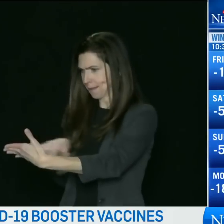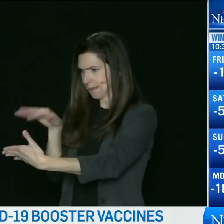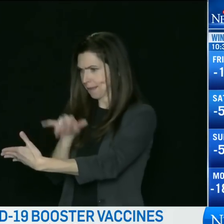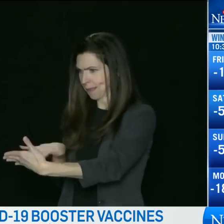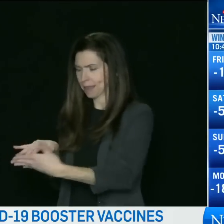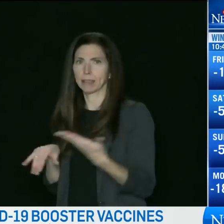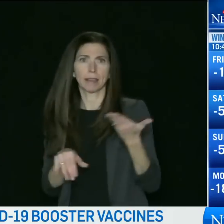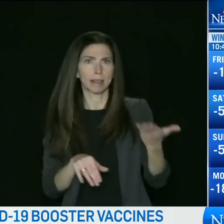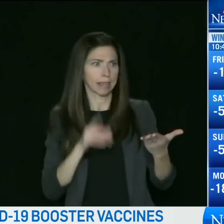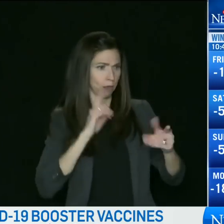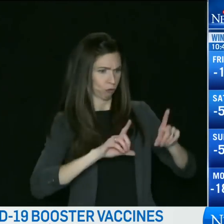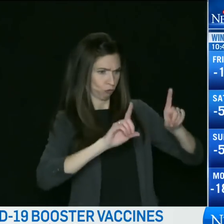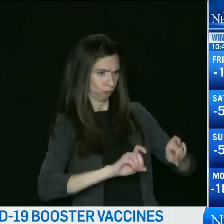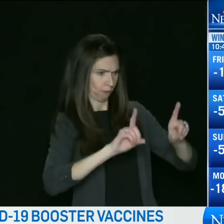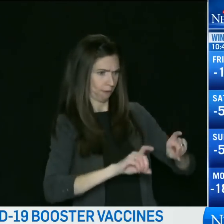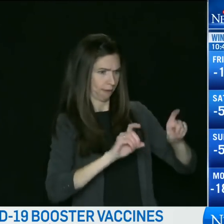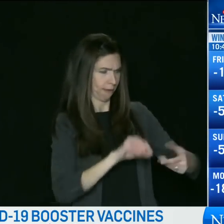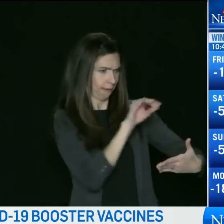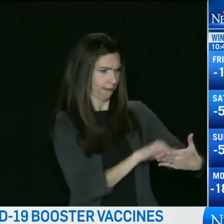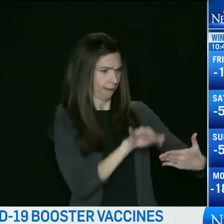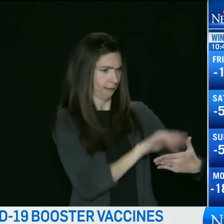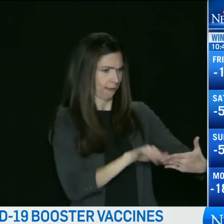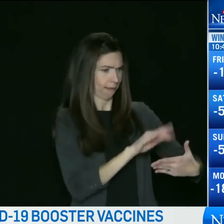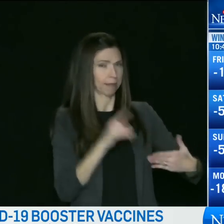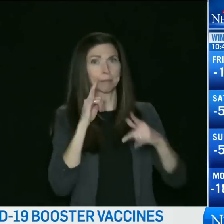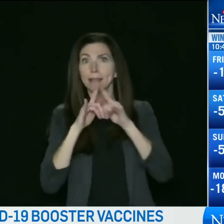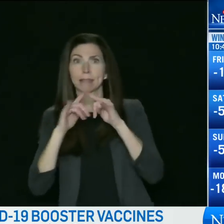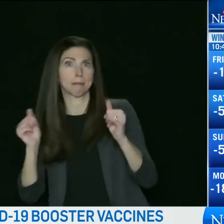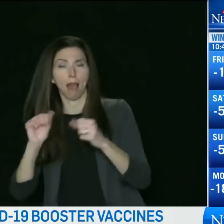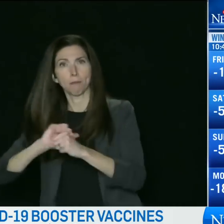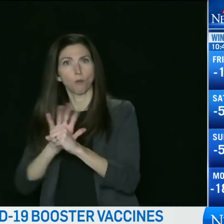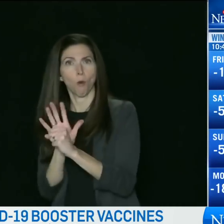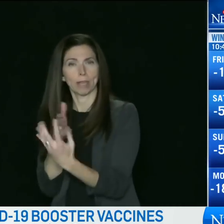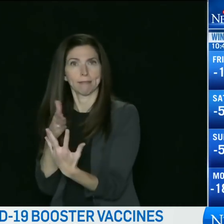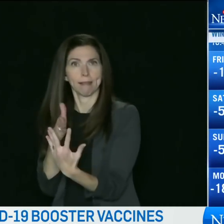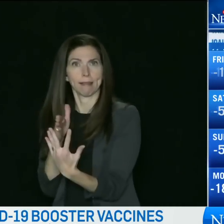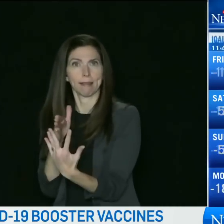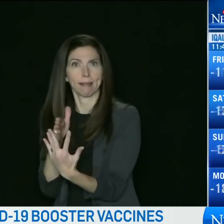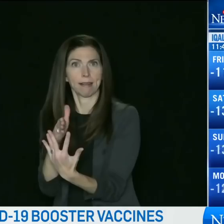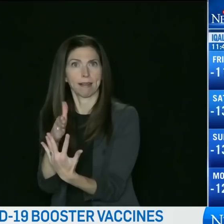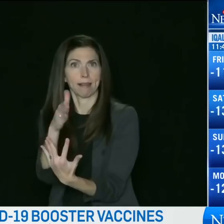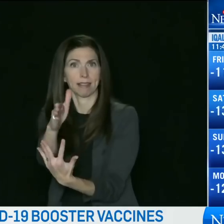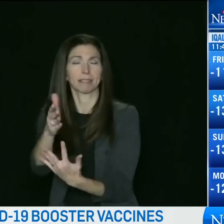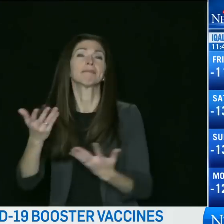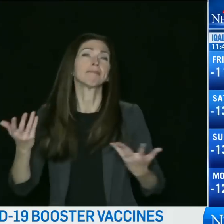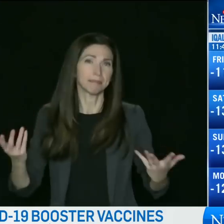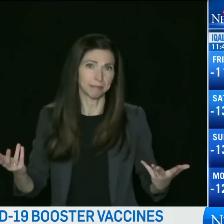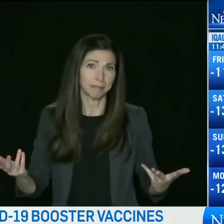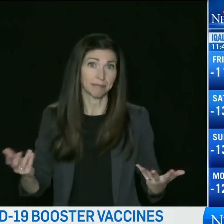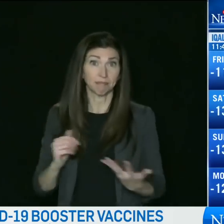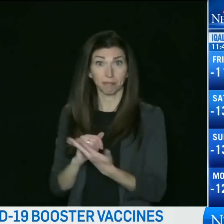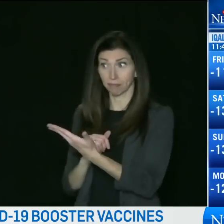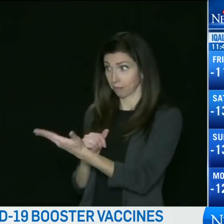BECAUSE WE'RE DOING CLINICAL TRIALS AND OBSERVATIONAL STUDIES